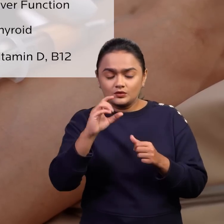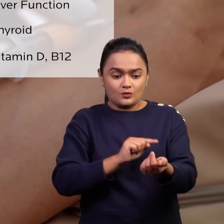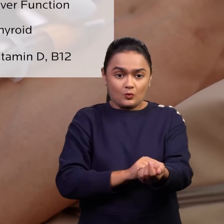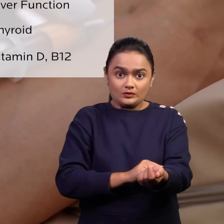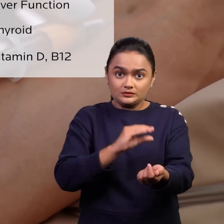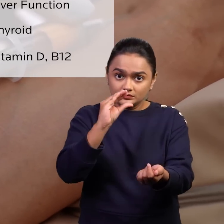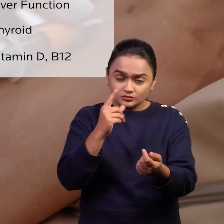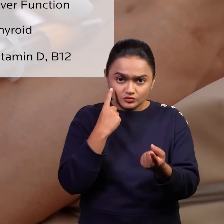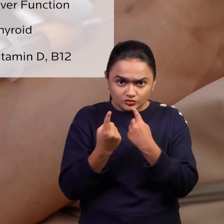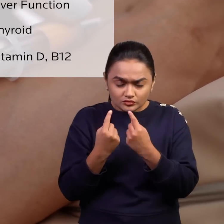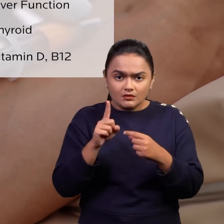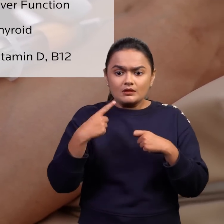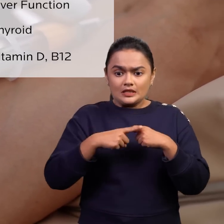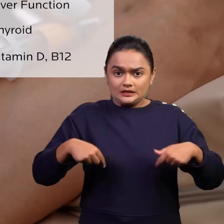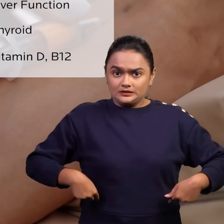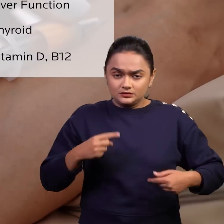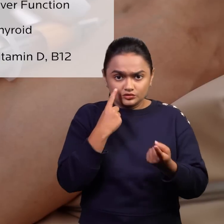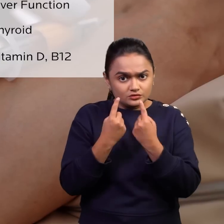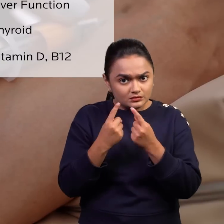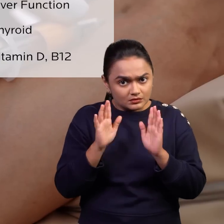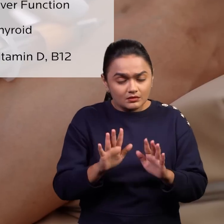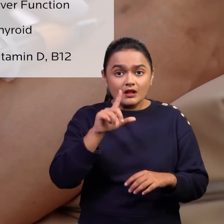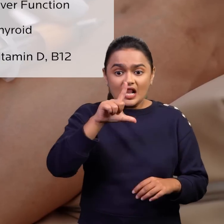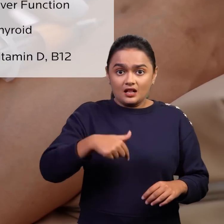cholesterol test, renal function test,